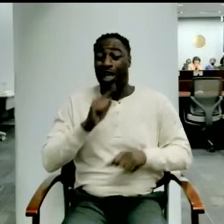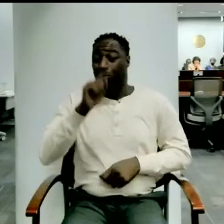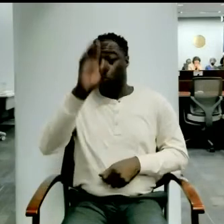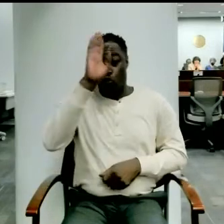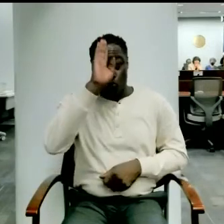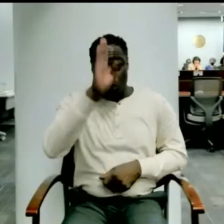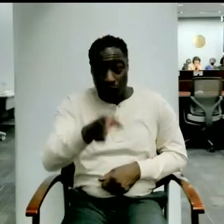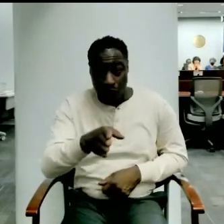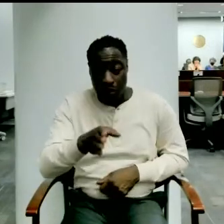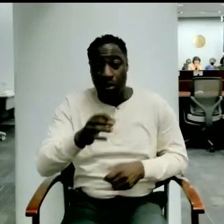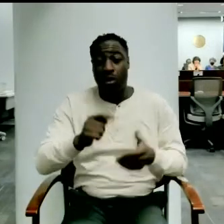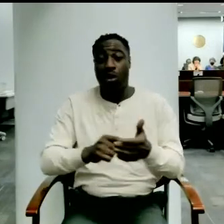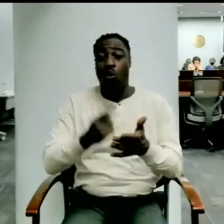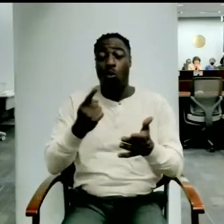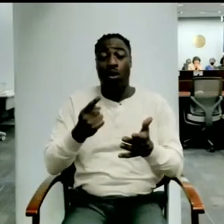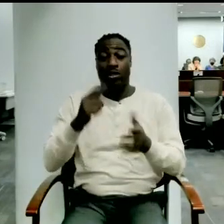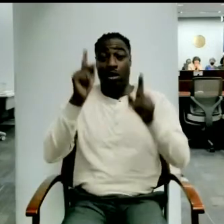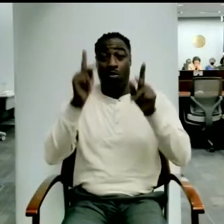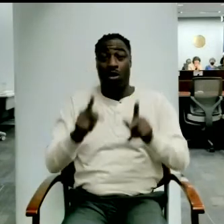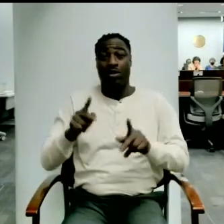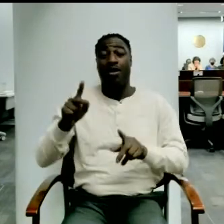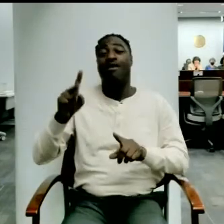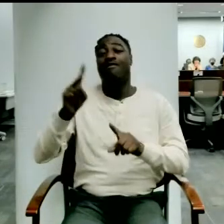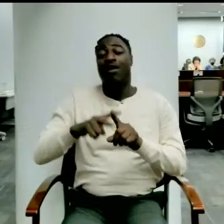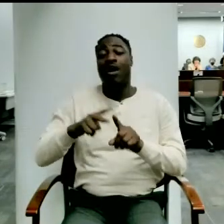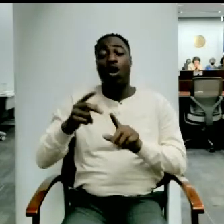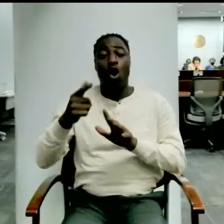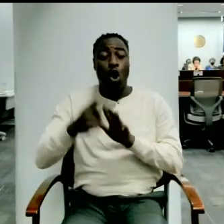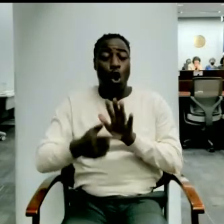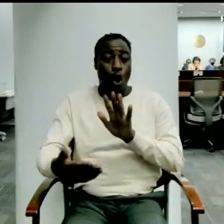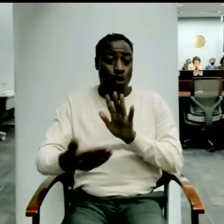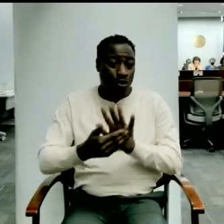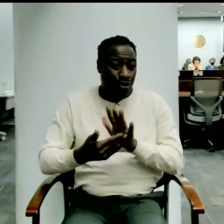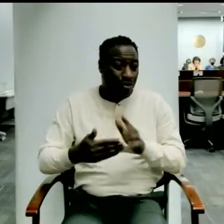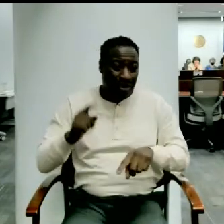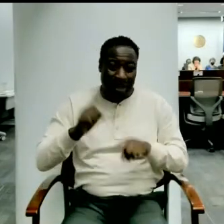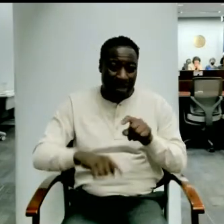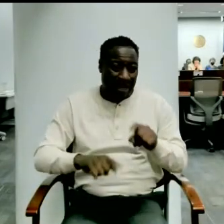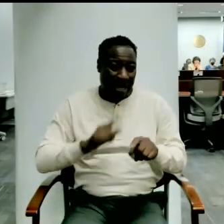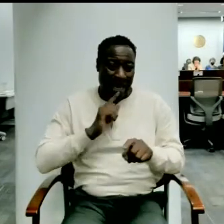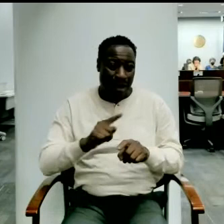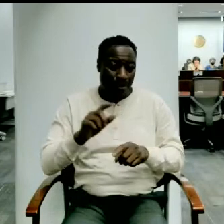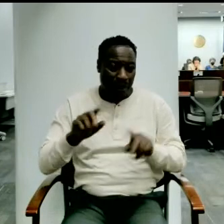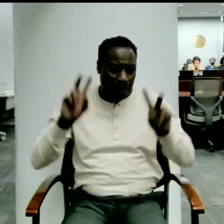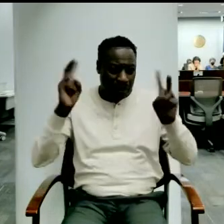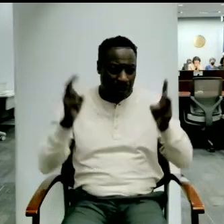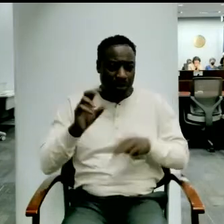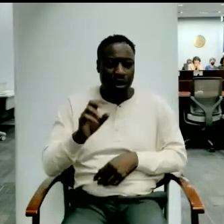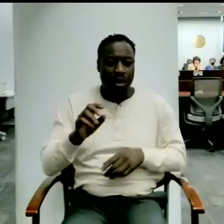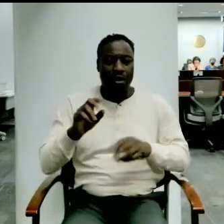once a cannot be the subject of a contract to conceal those facts.